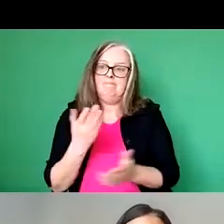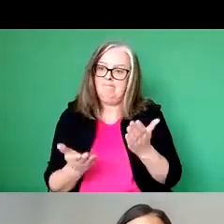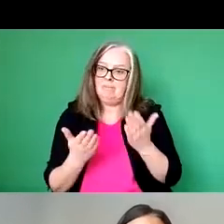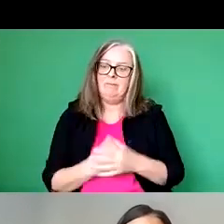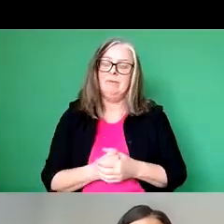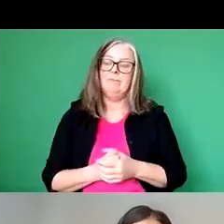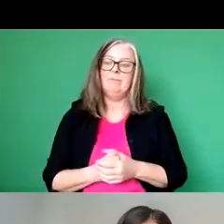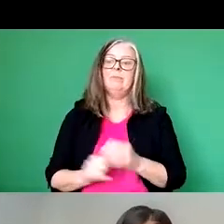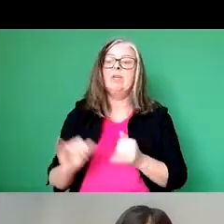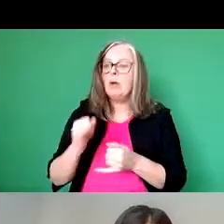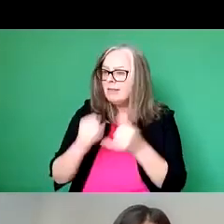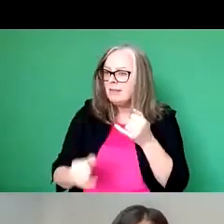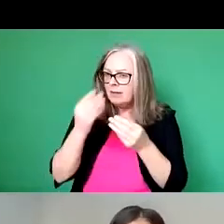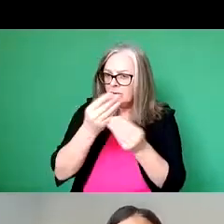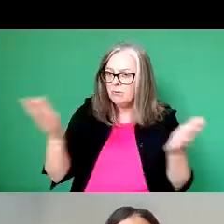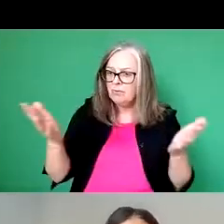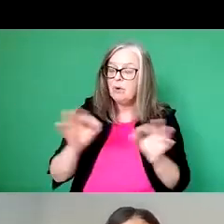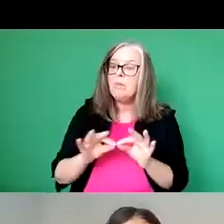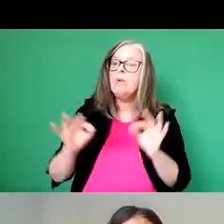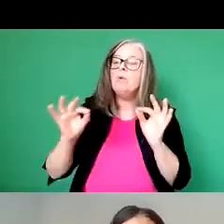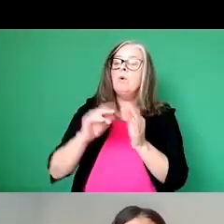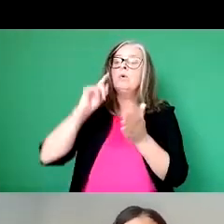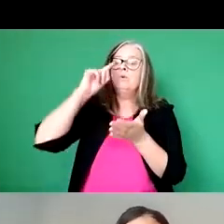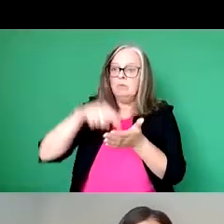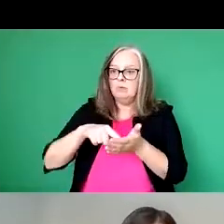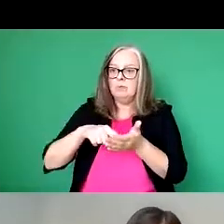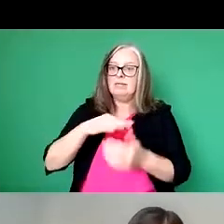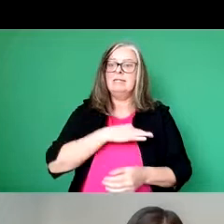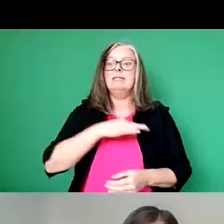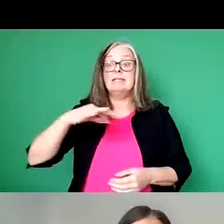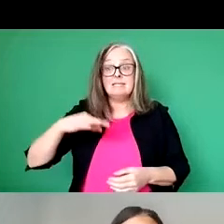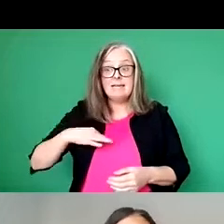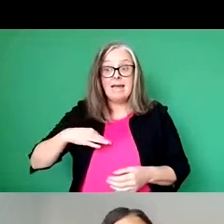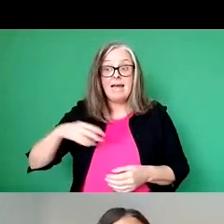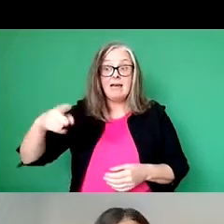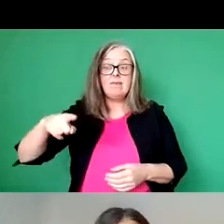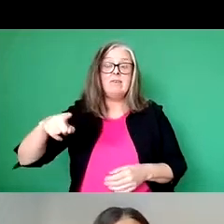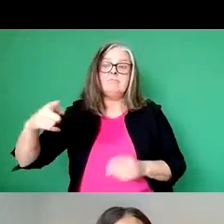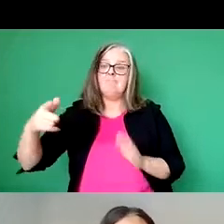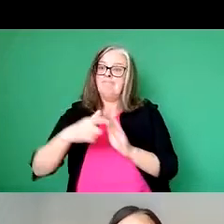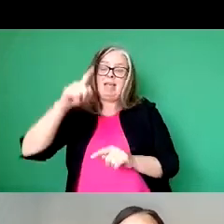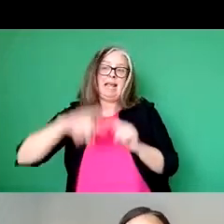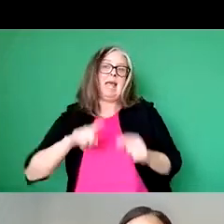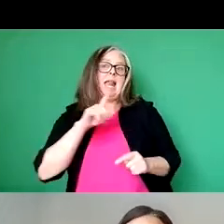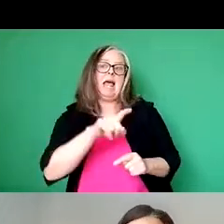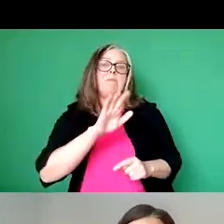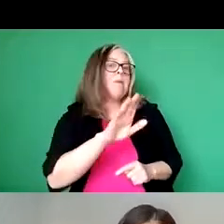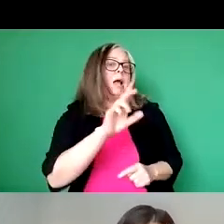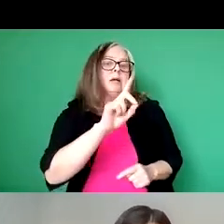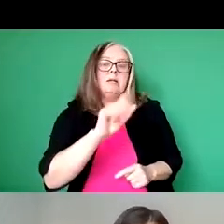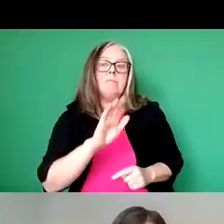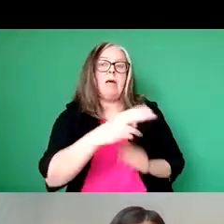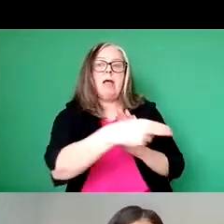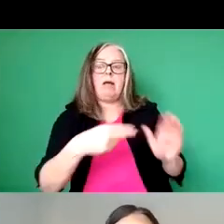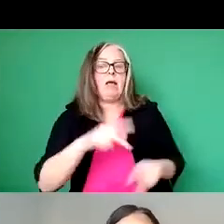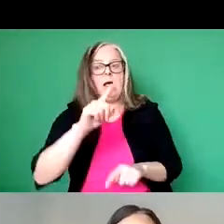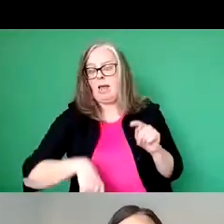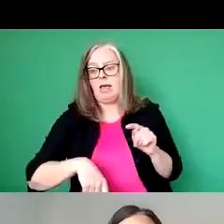it's important to note that staff cannot ask about a person's disability or diagnosis or request that